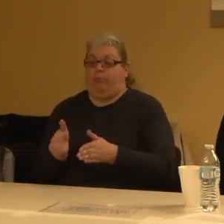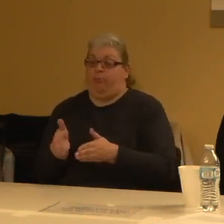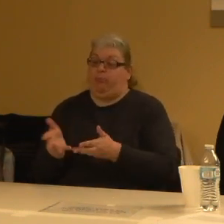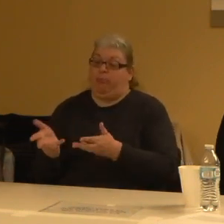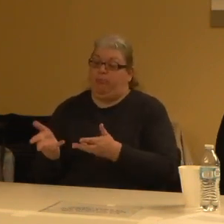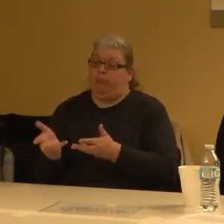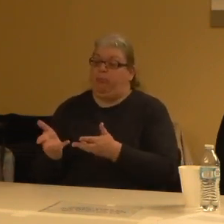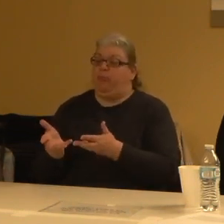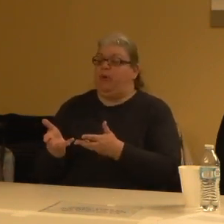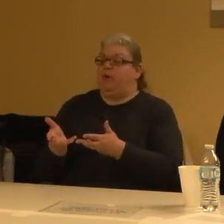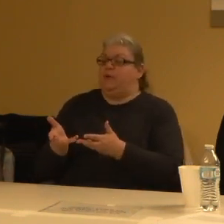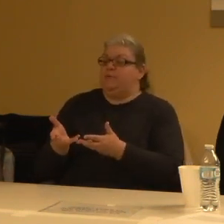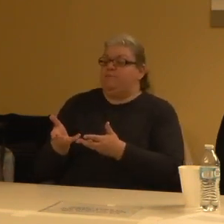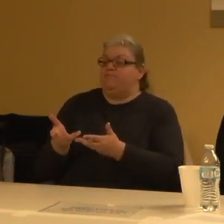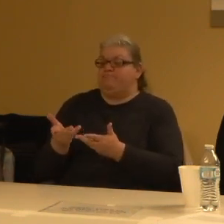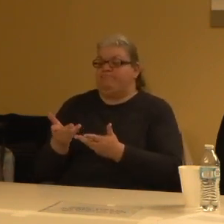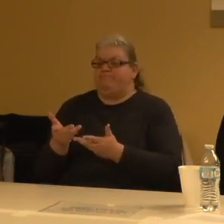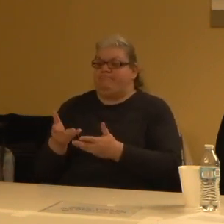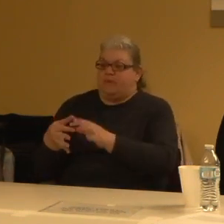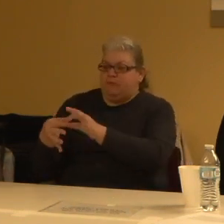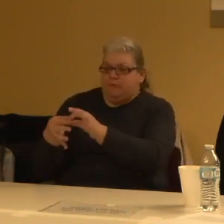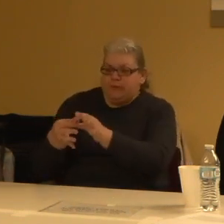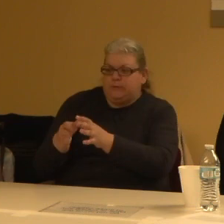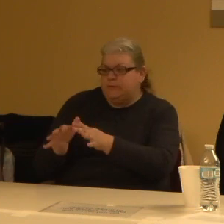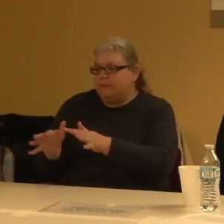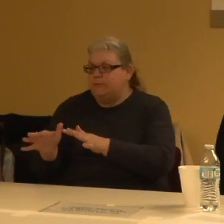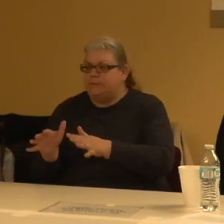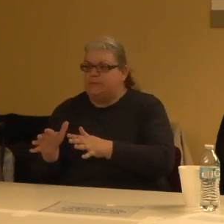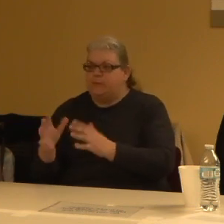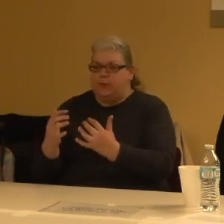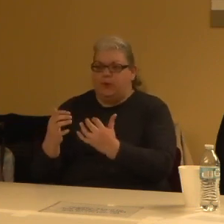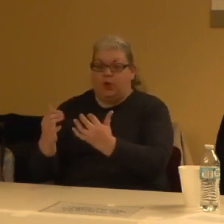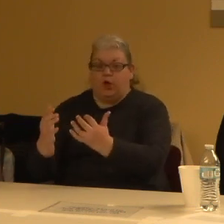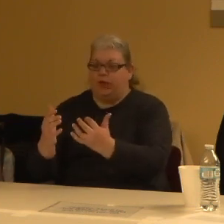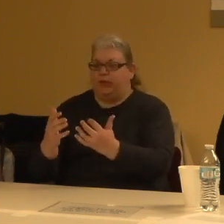or dynamics, or audiences.